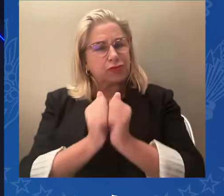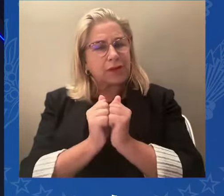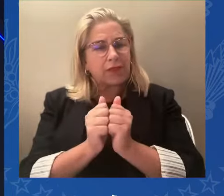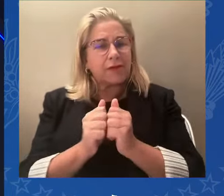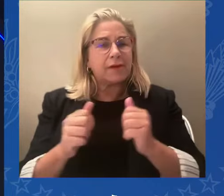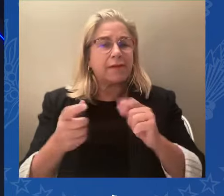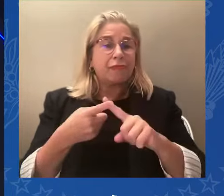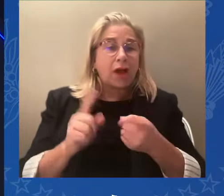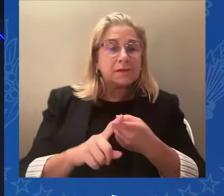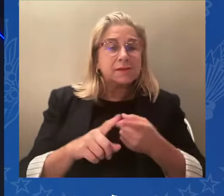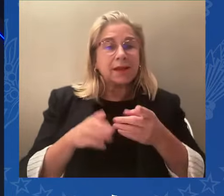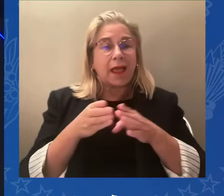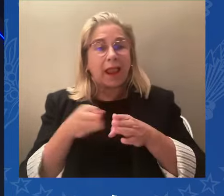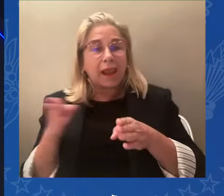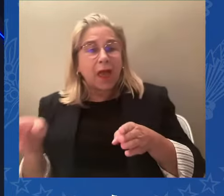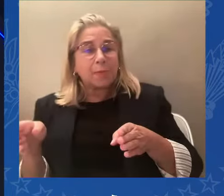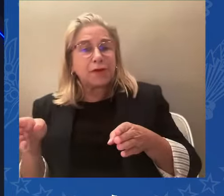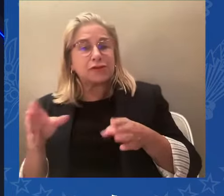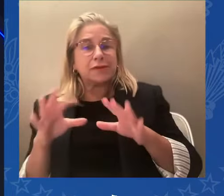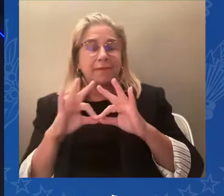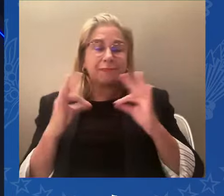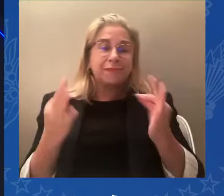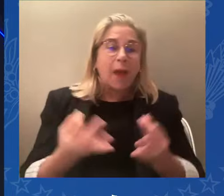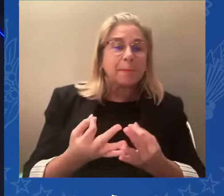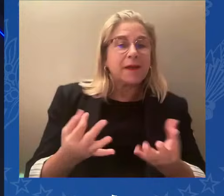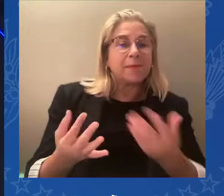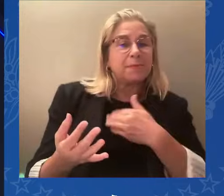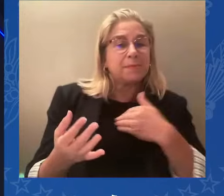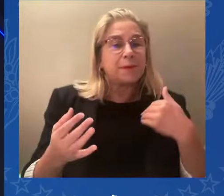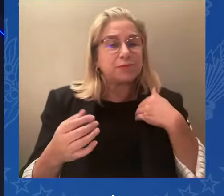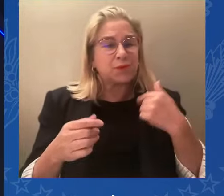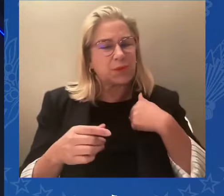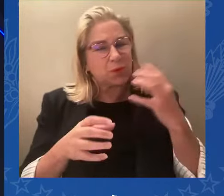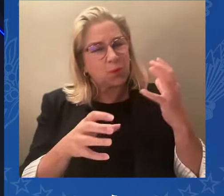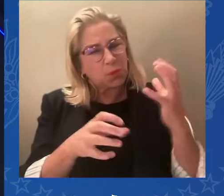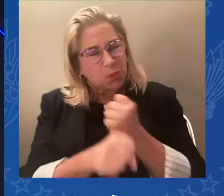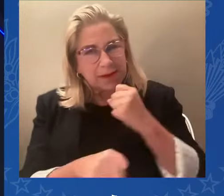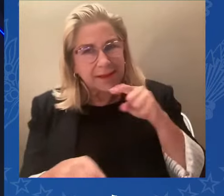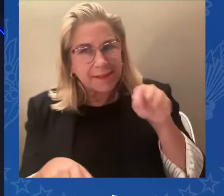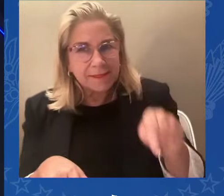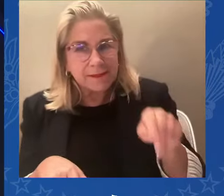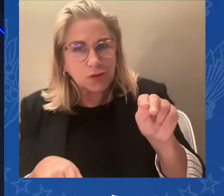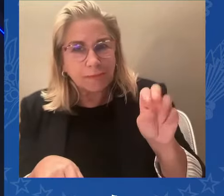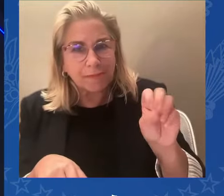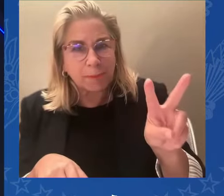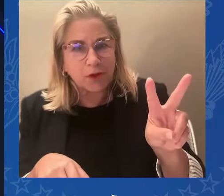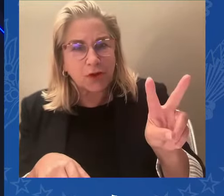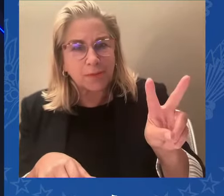we will be in a better position to champion equity, justice and dignity for everyone.